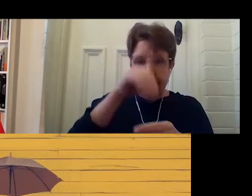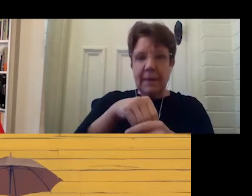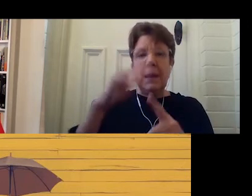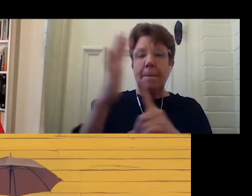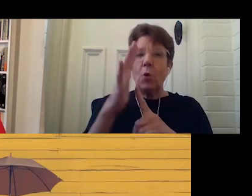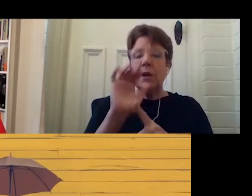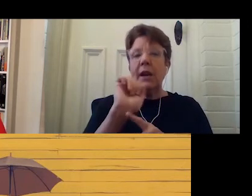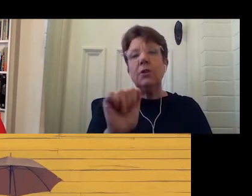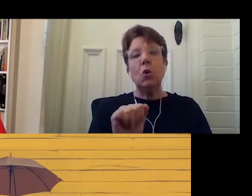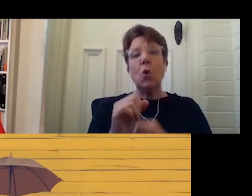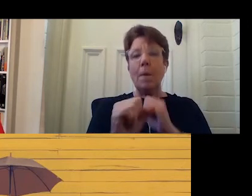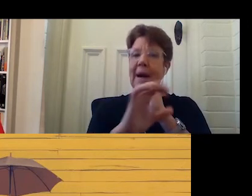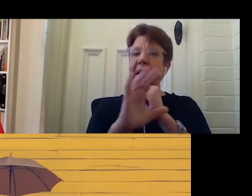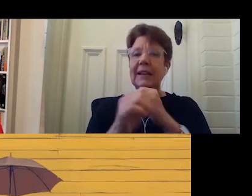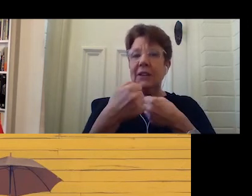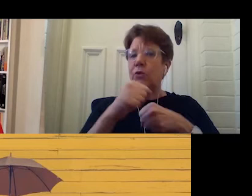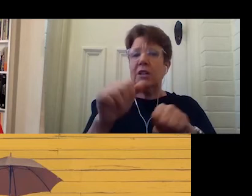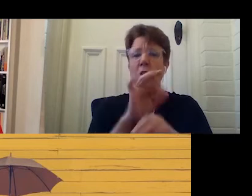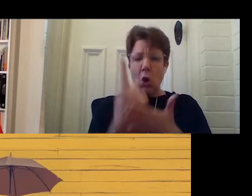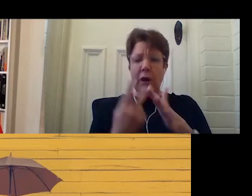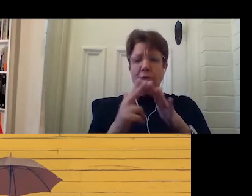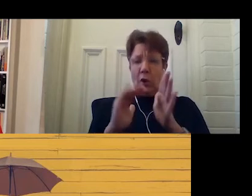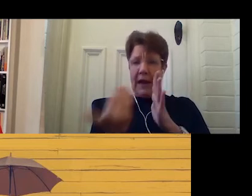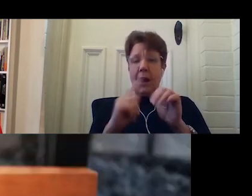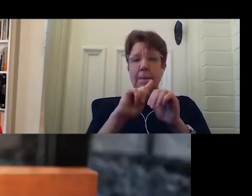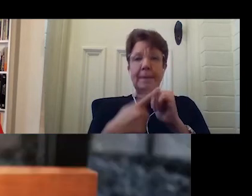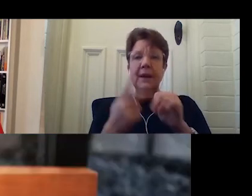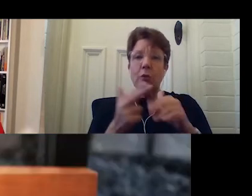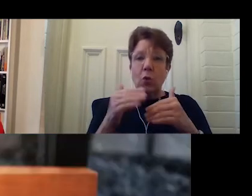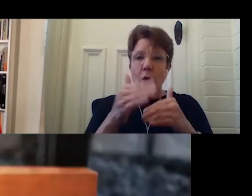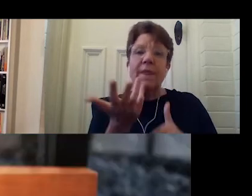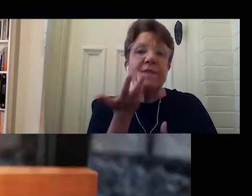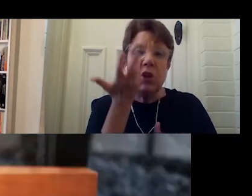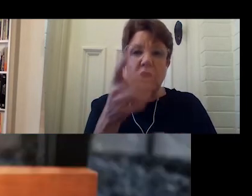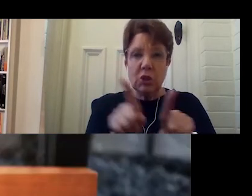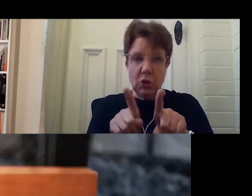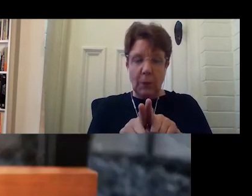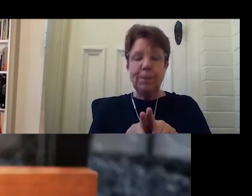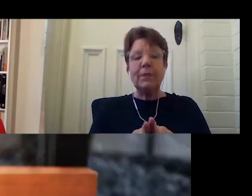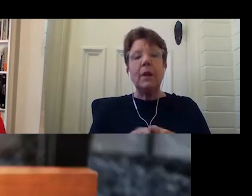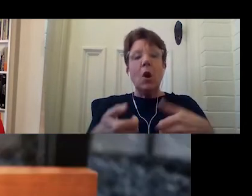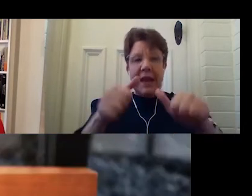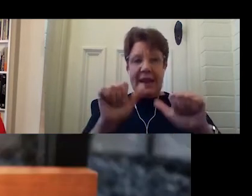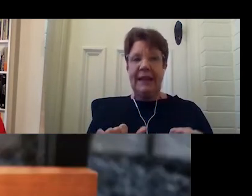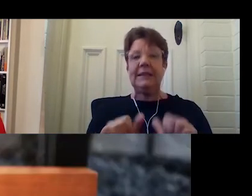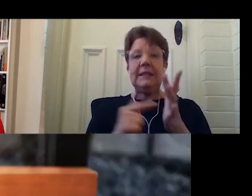for now but into the future as well. Tip no. 3 is to acknowledge the